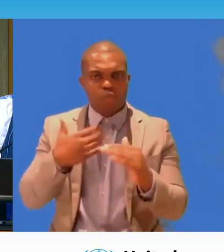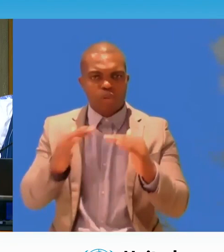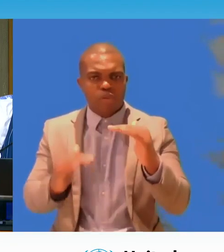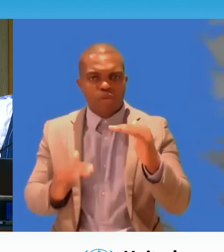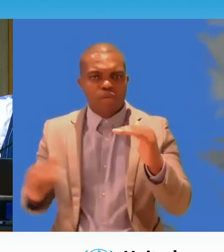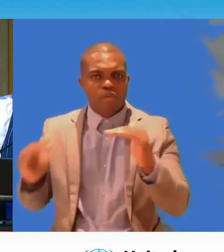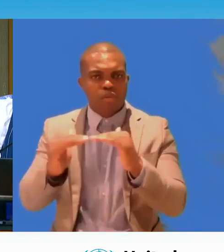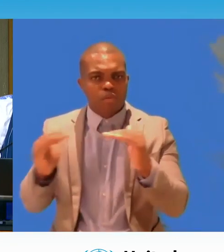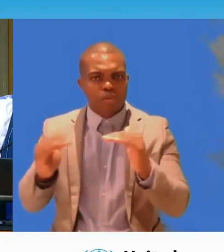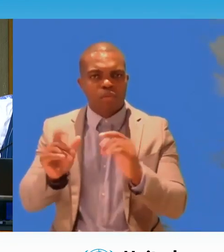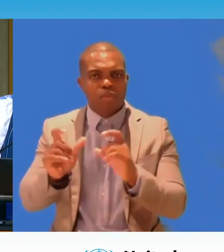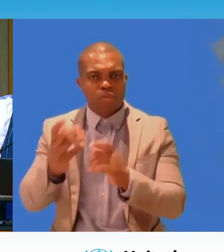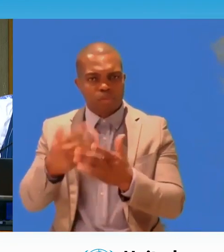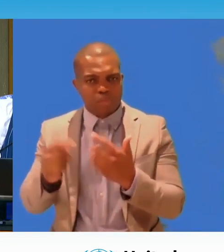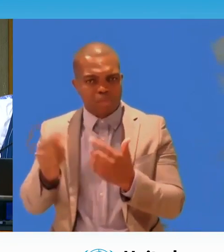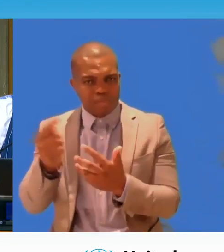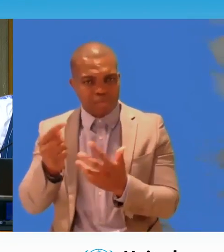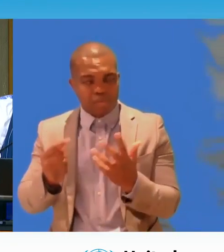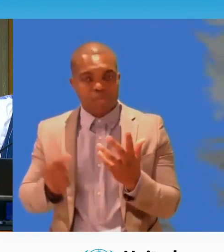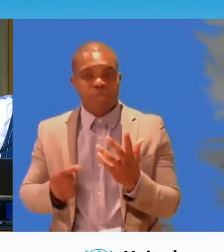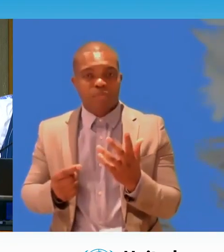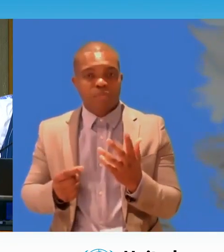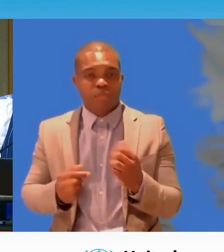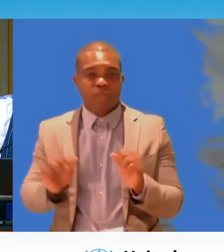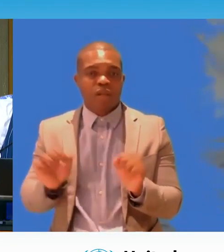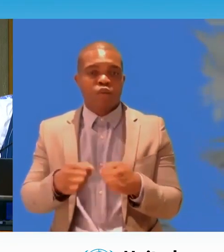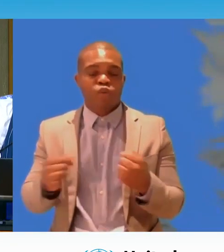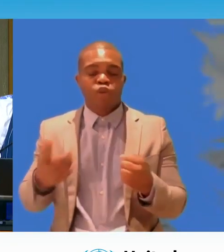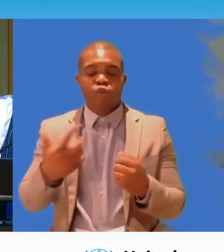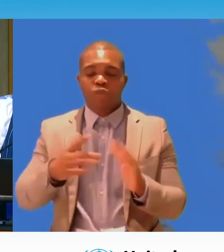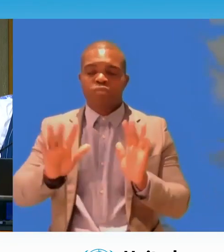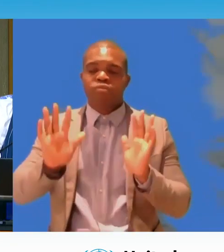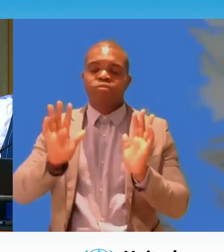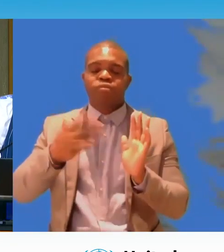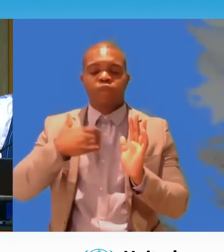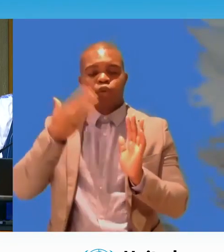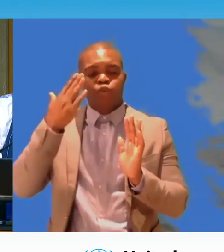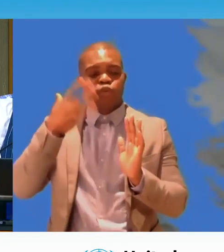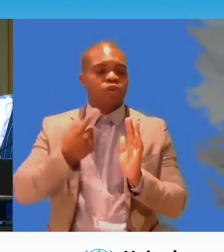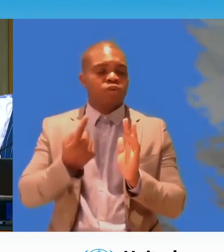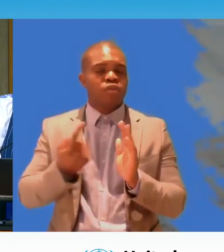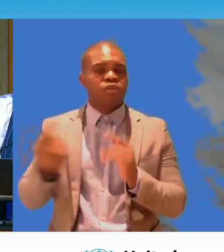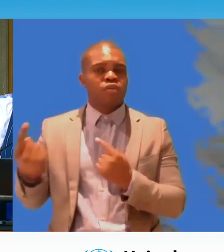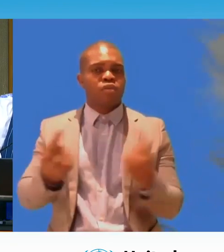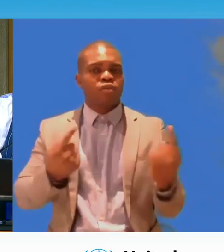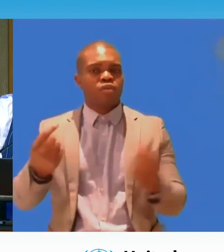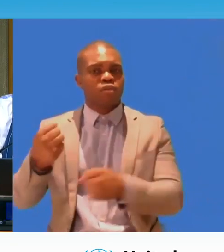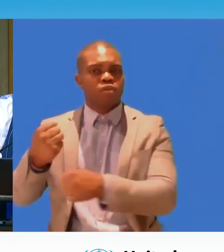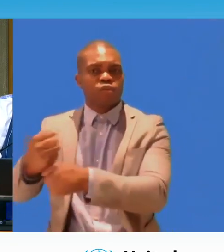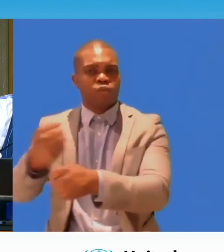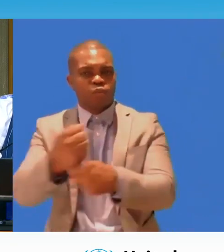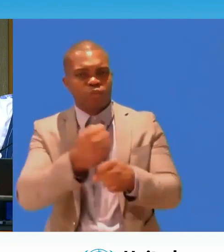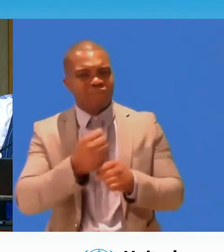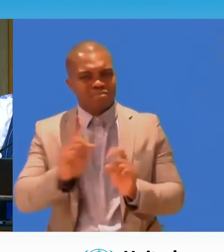and marginalization leaving person disabilities further behind friends you can achieve inclusion